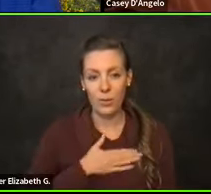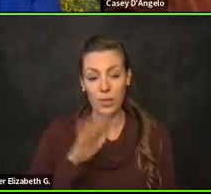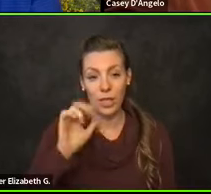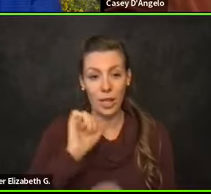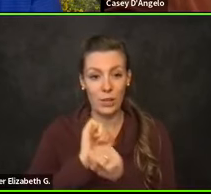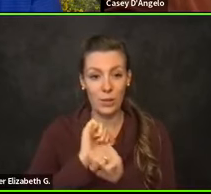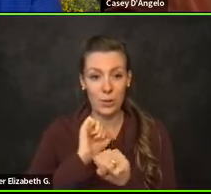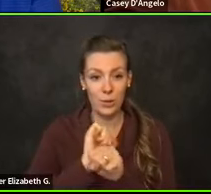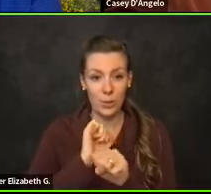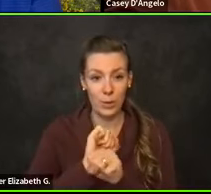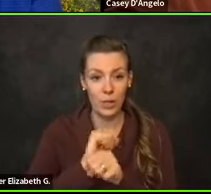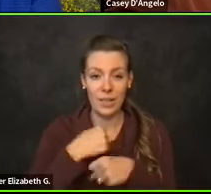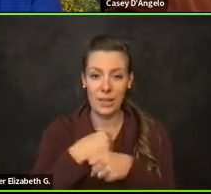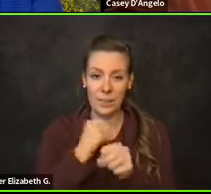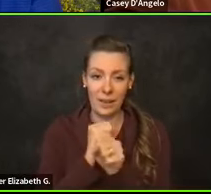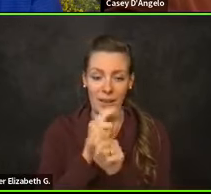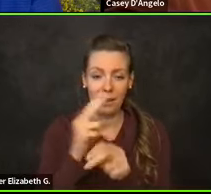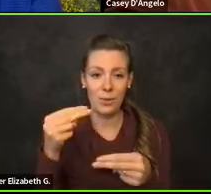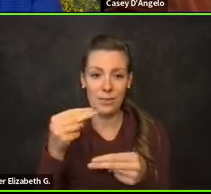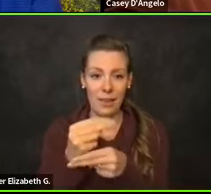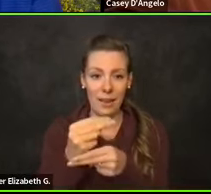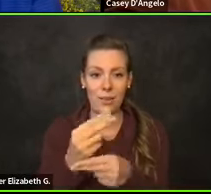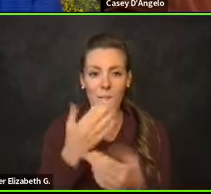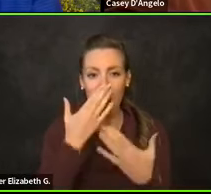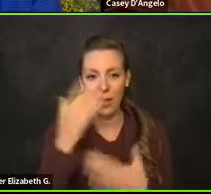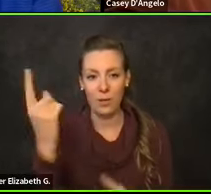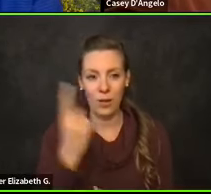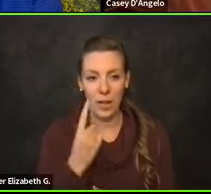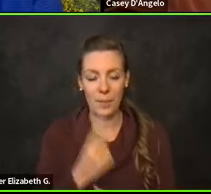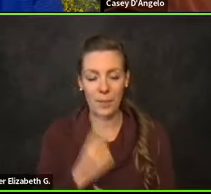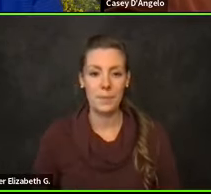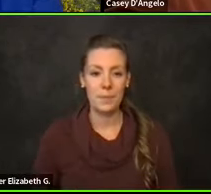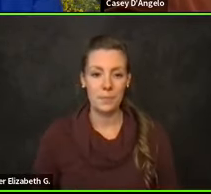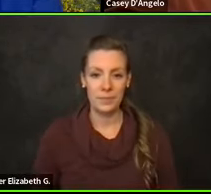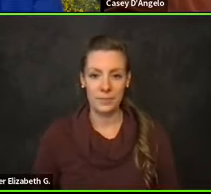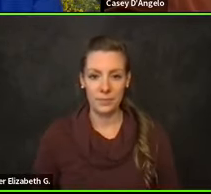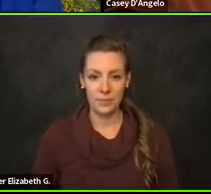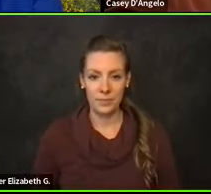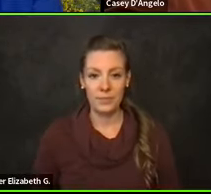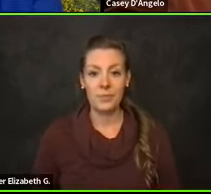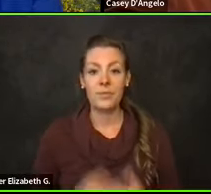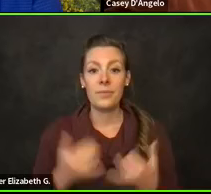producing those slides, so thank you for being here. And I'd like to go to our friend Casey